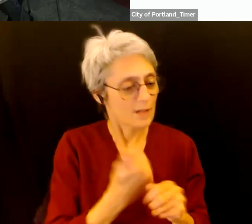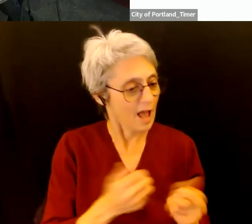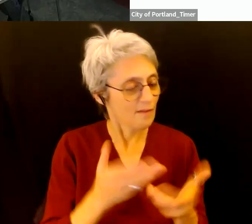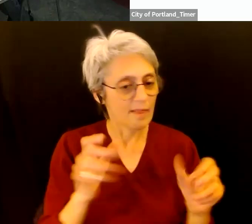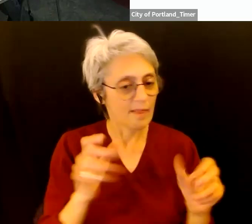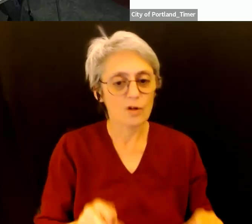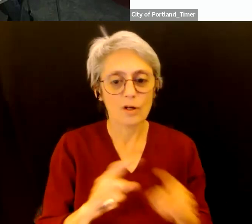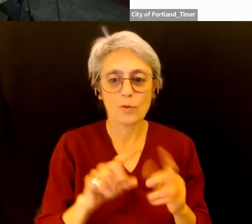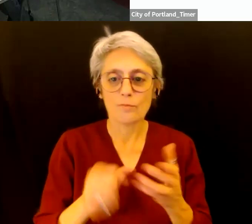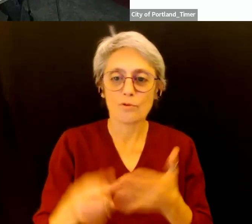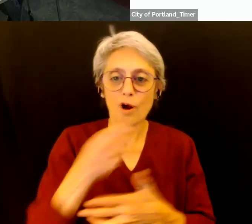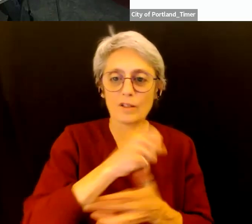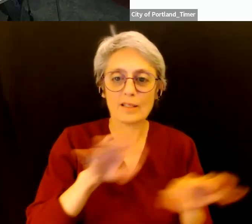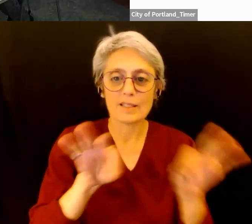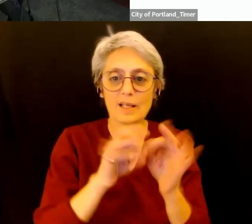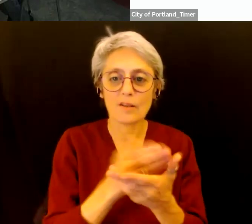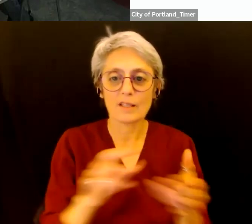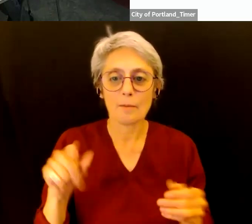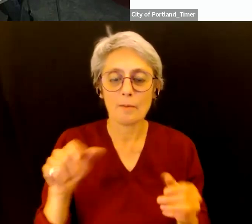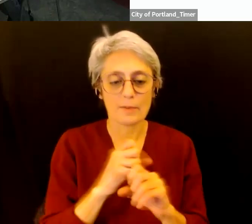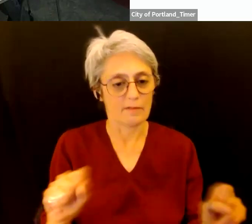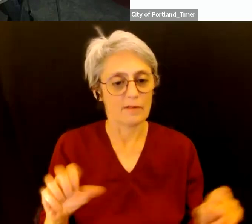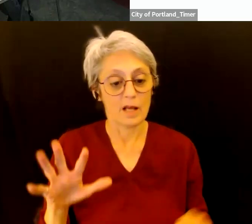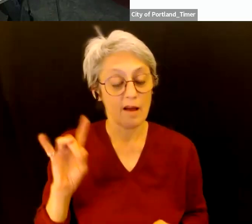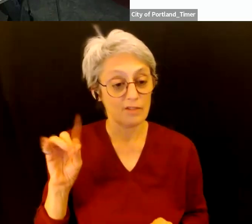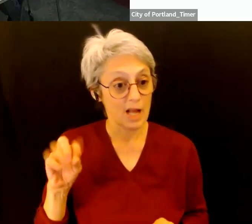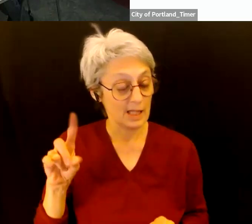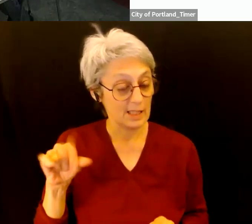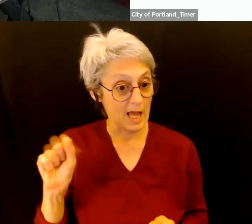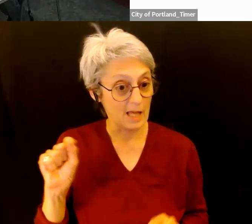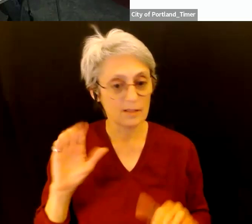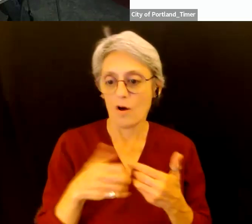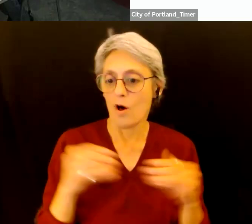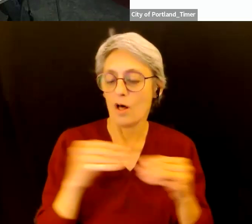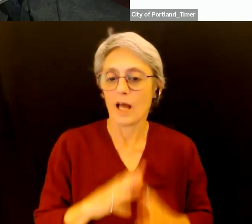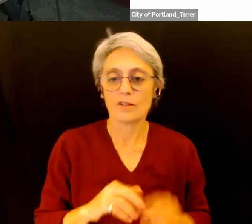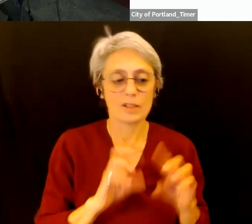In just 580 days, all counselors for District 4 and District 3 will be up for reelection.